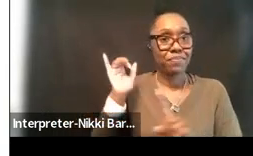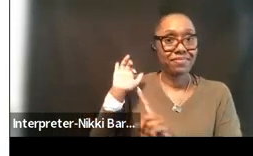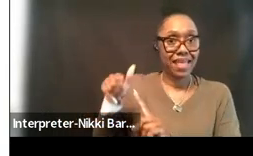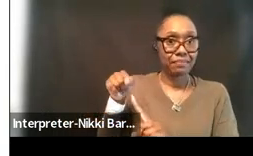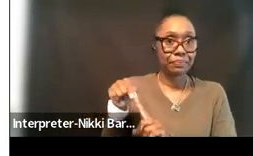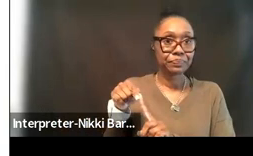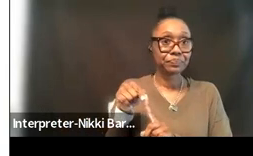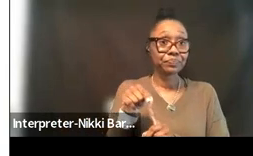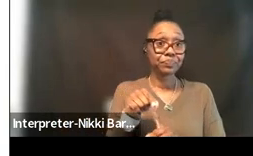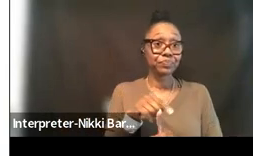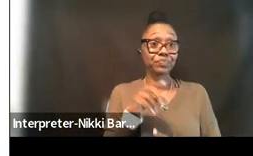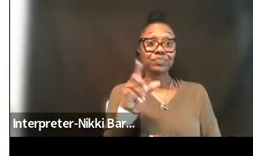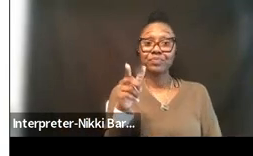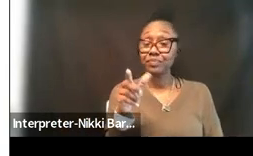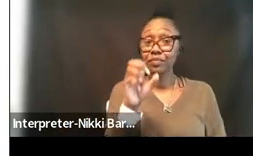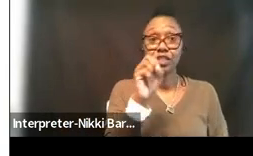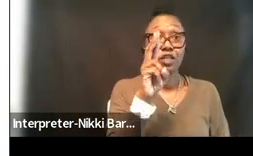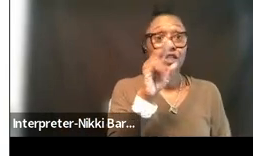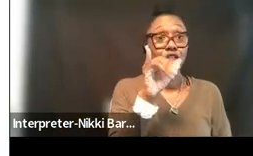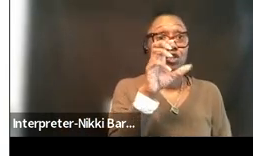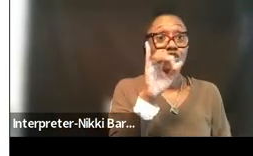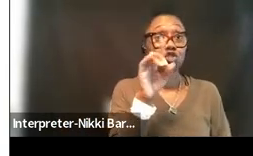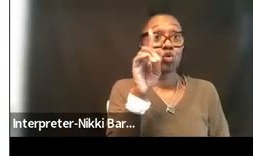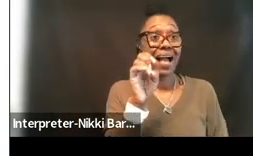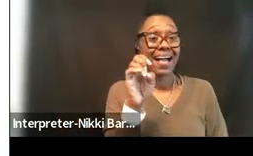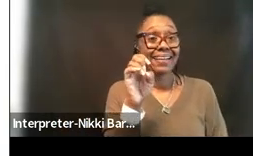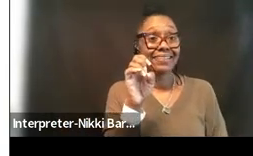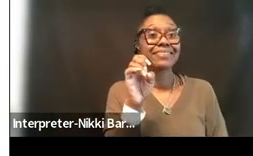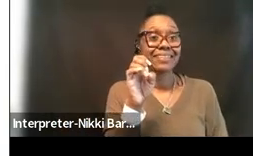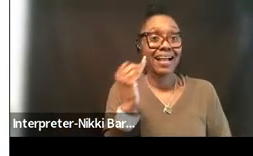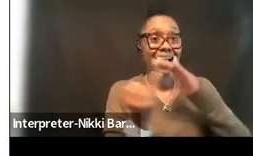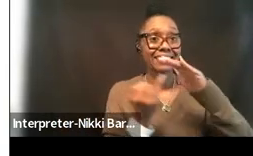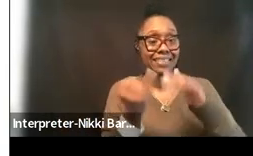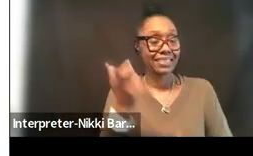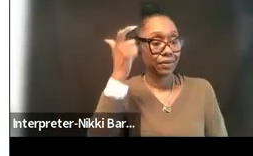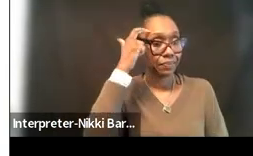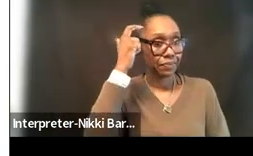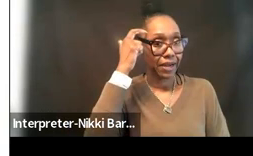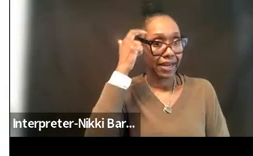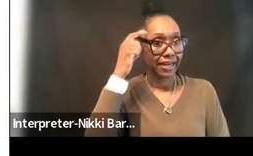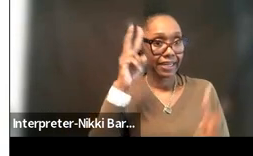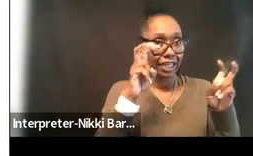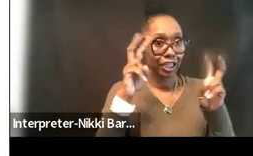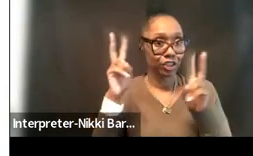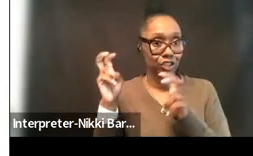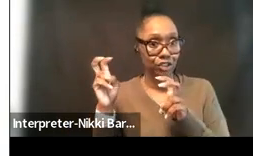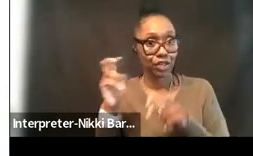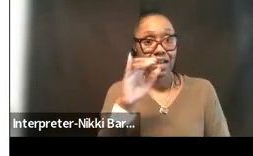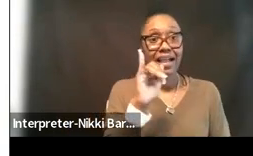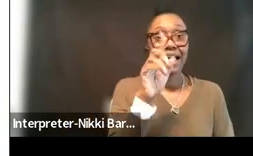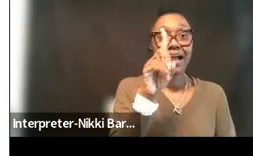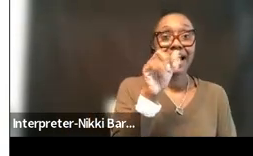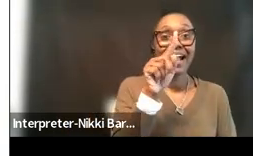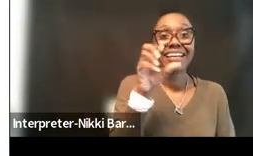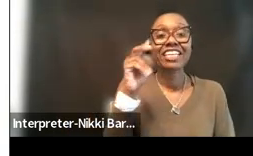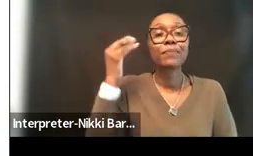Remember suicide ideation is a brain issue, but the majority of people will develop to some degree ideation being those thoughts of suicide.